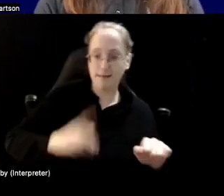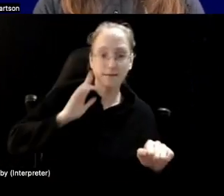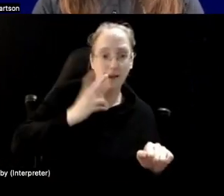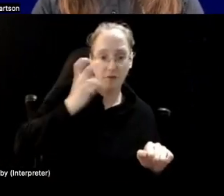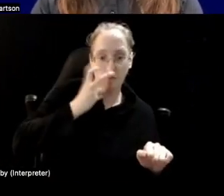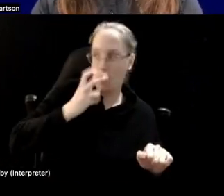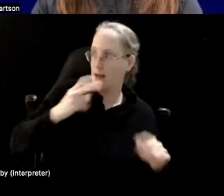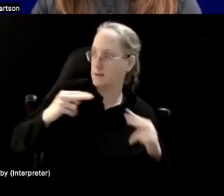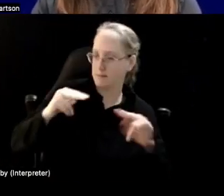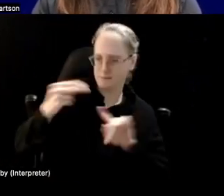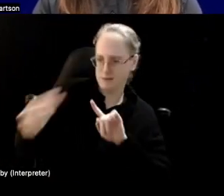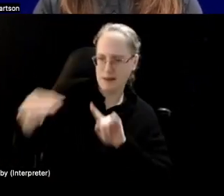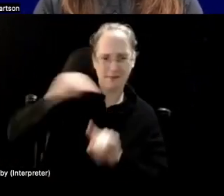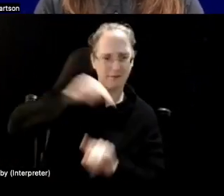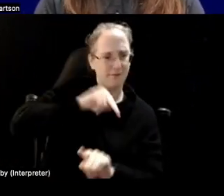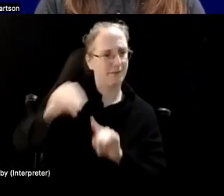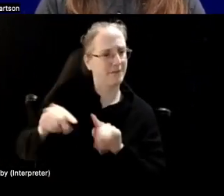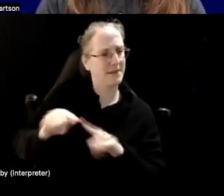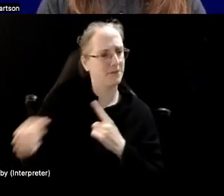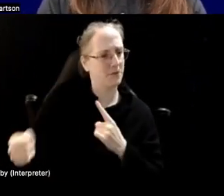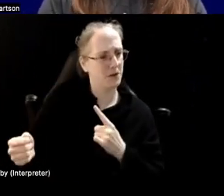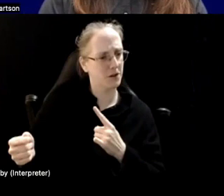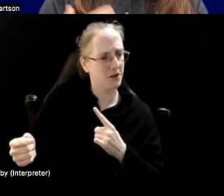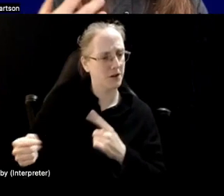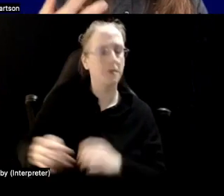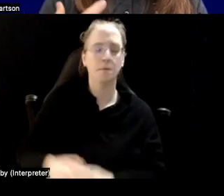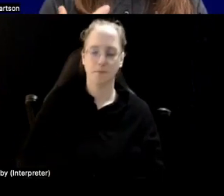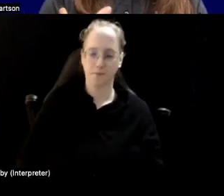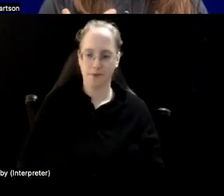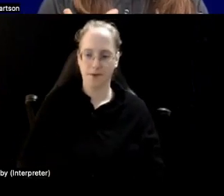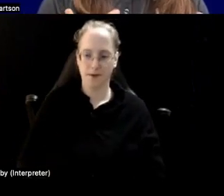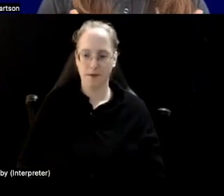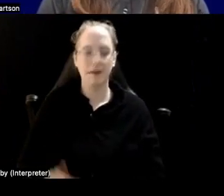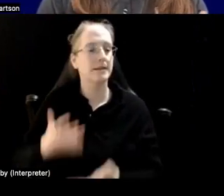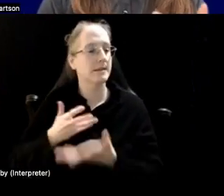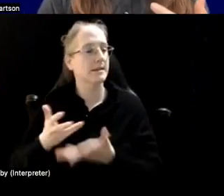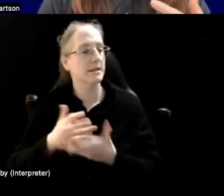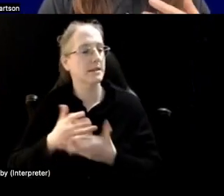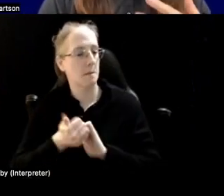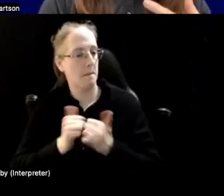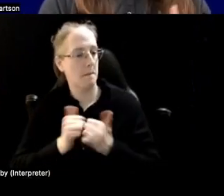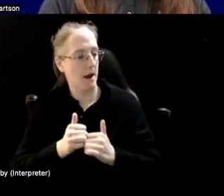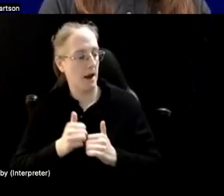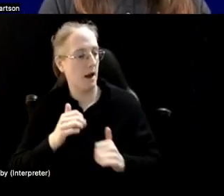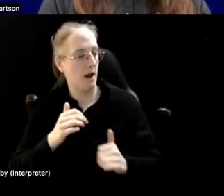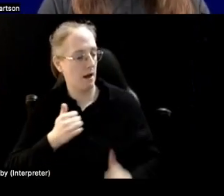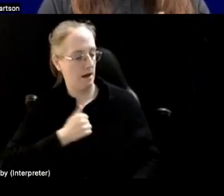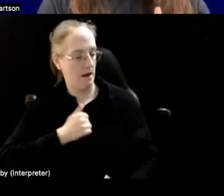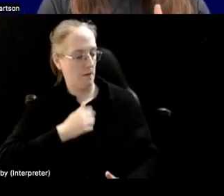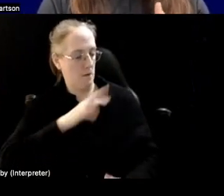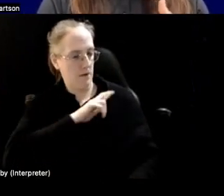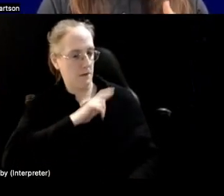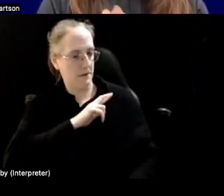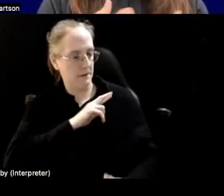so it is the interaction partner's responsibility to try and move into that deafblind world or that